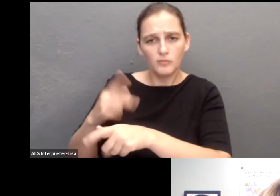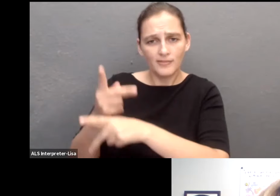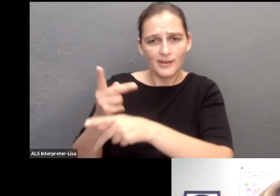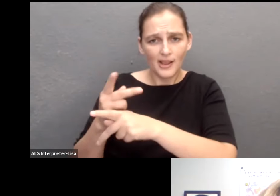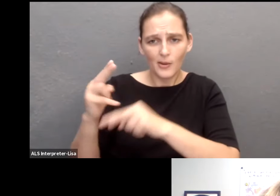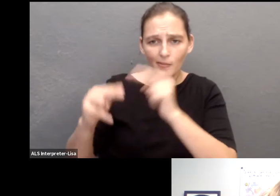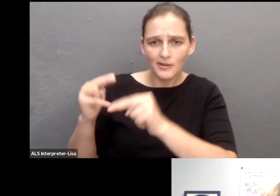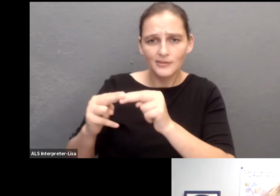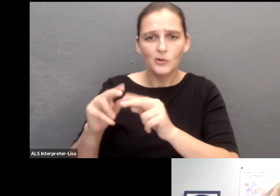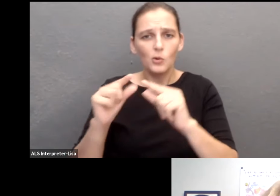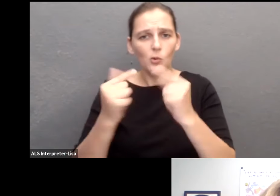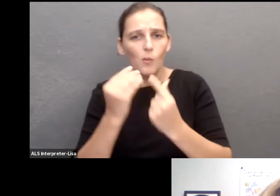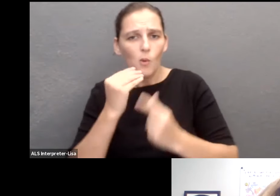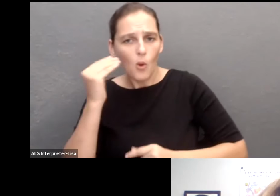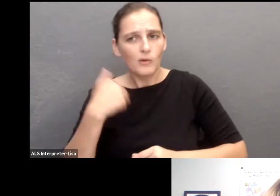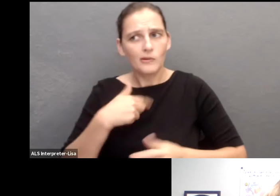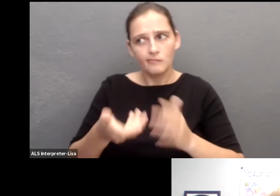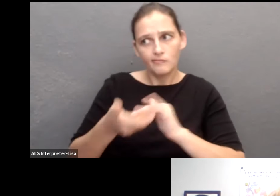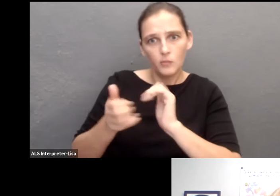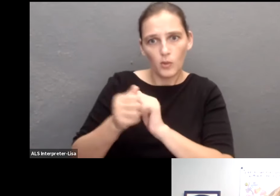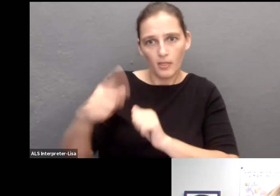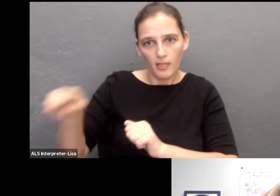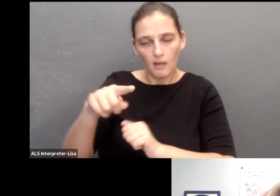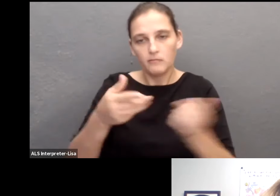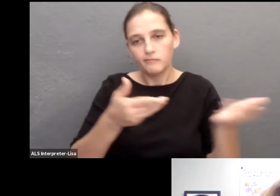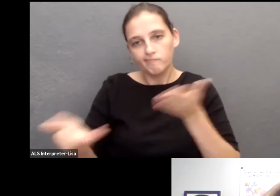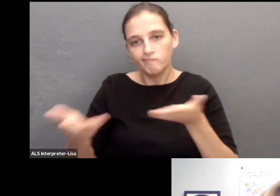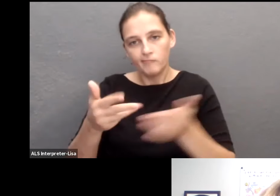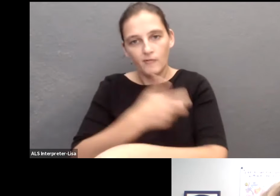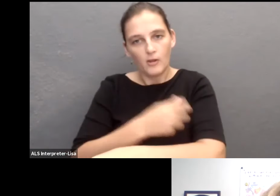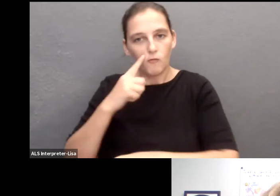across the state to bring vaccine to them and that again that includes the booster.